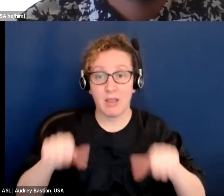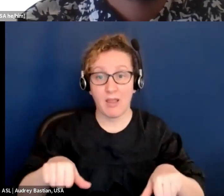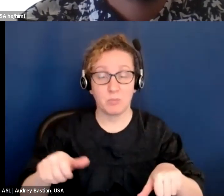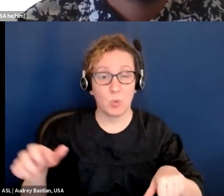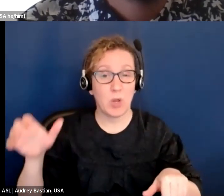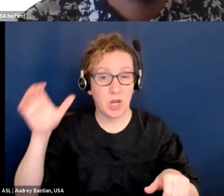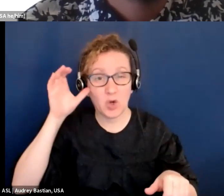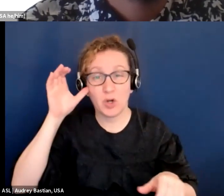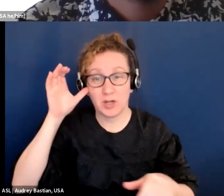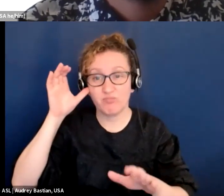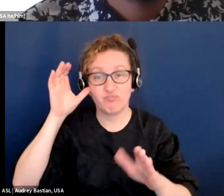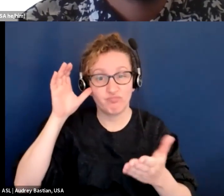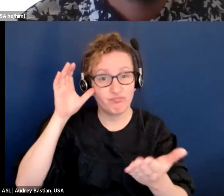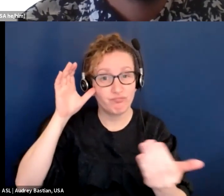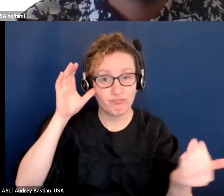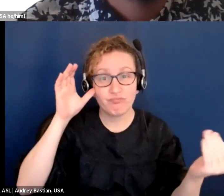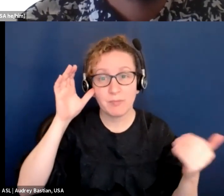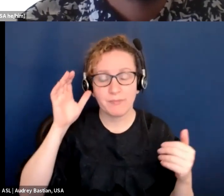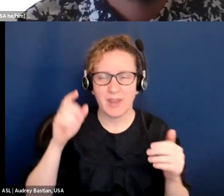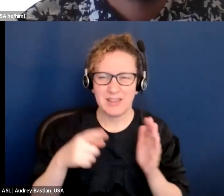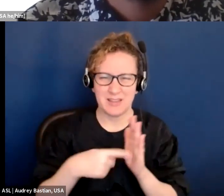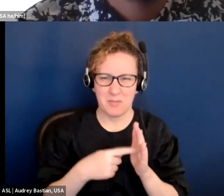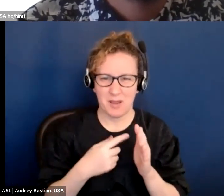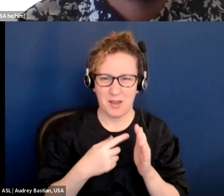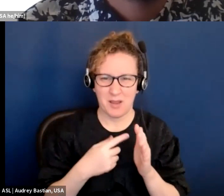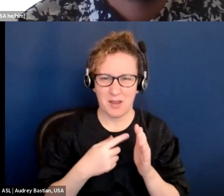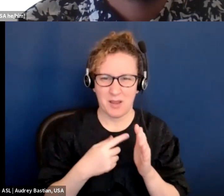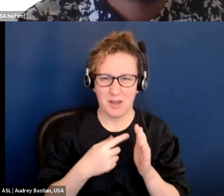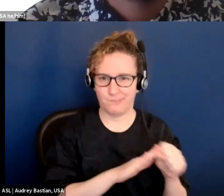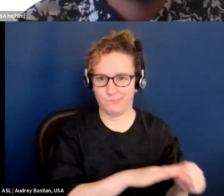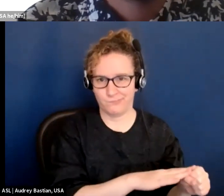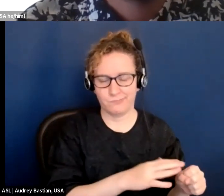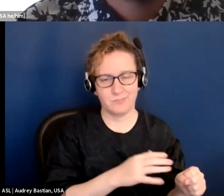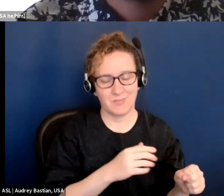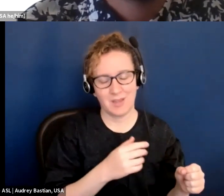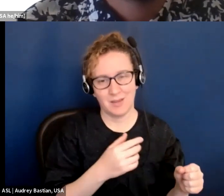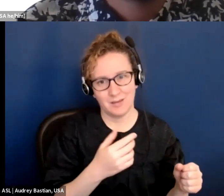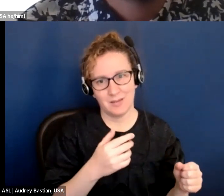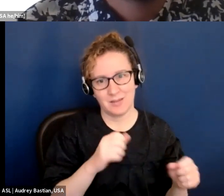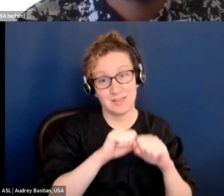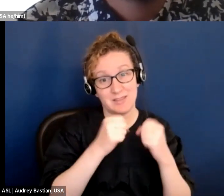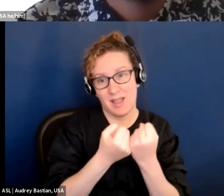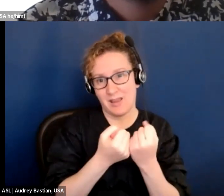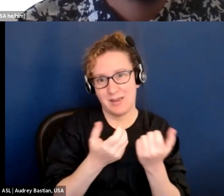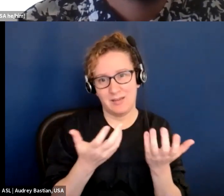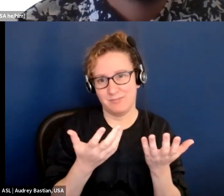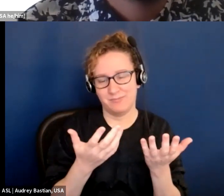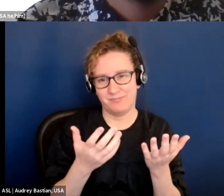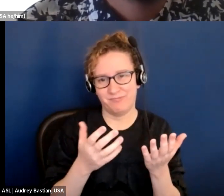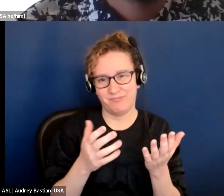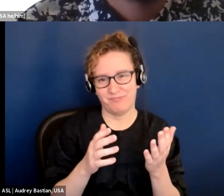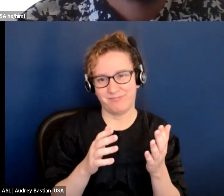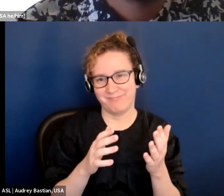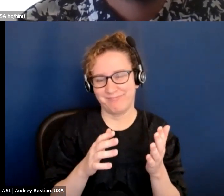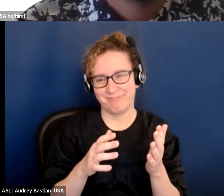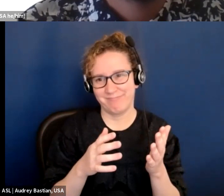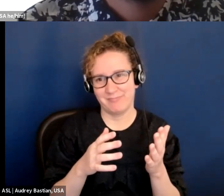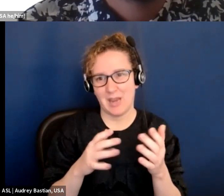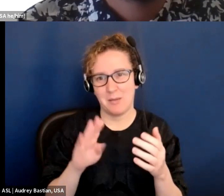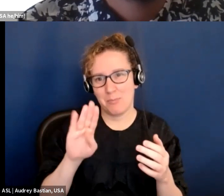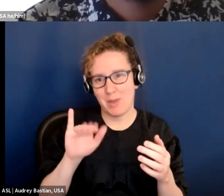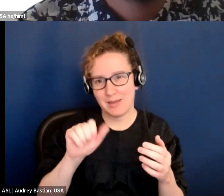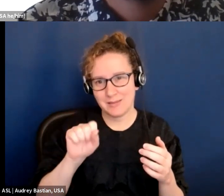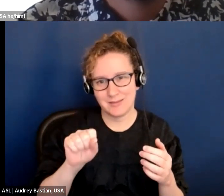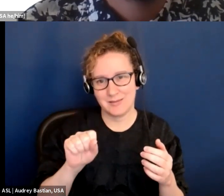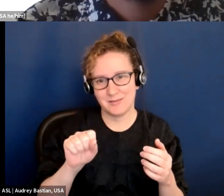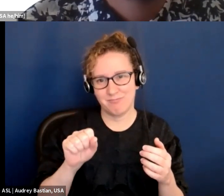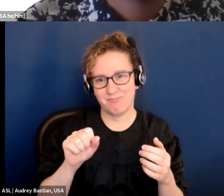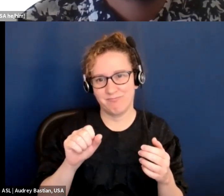that is not always the case due to the society that we live in and the bias that we all hold.